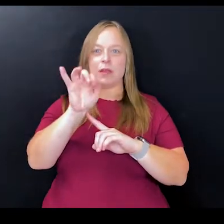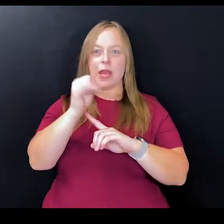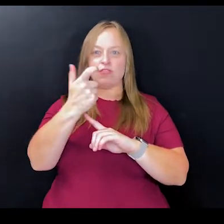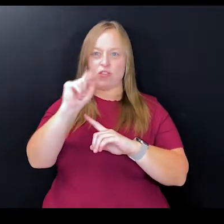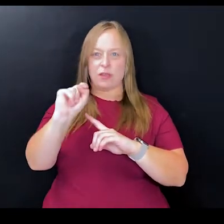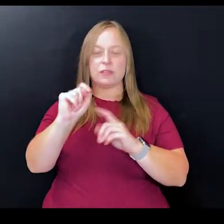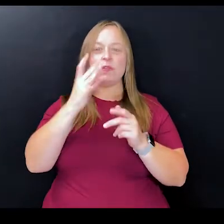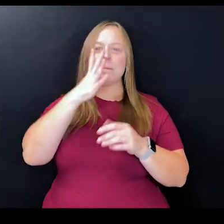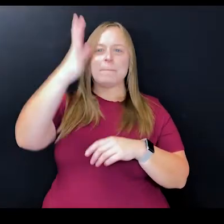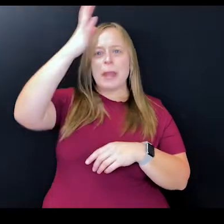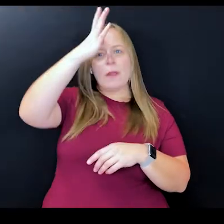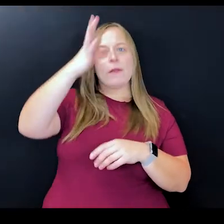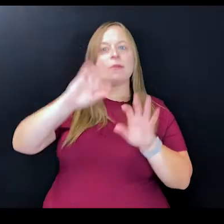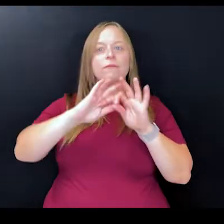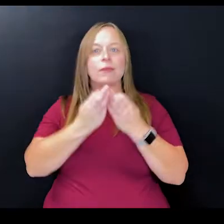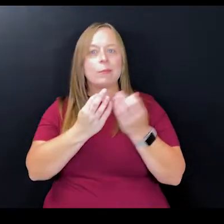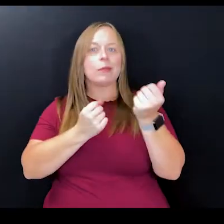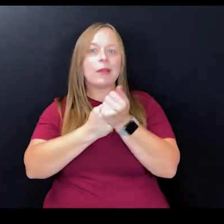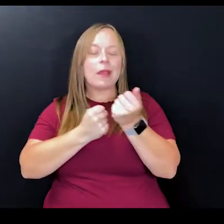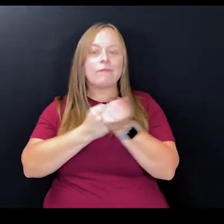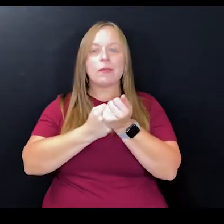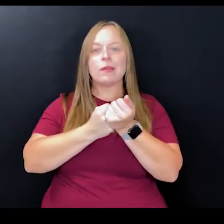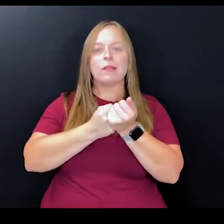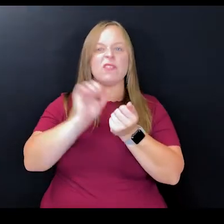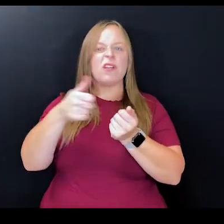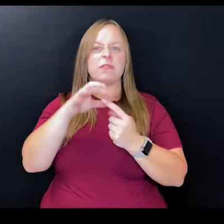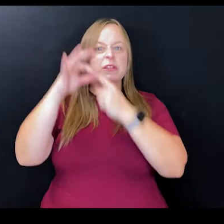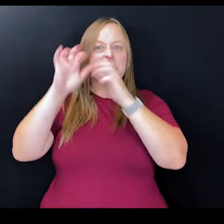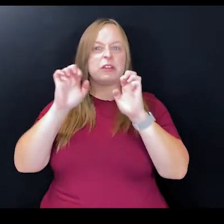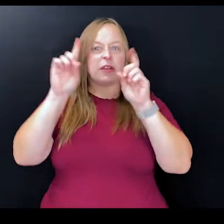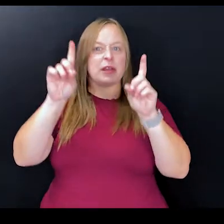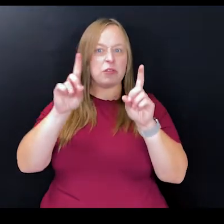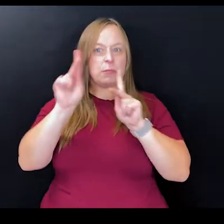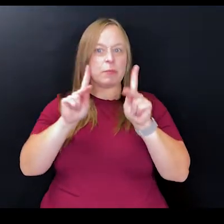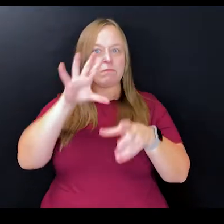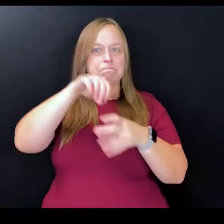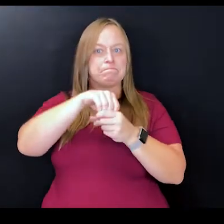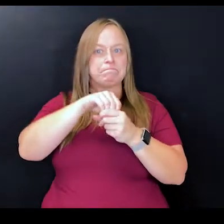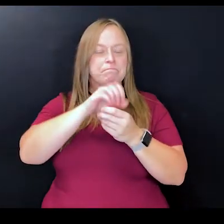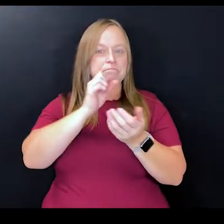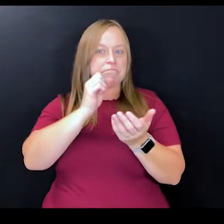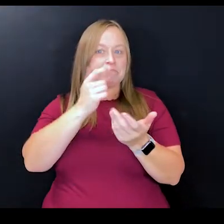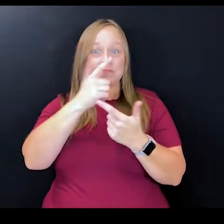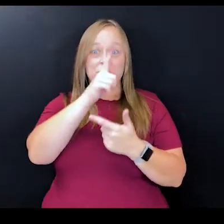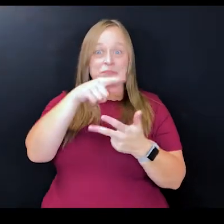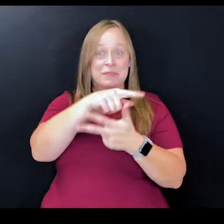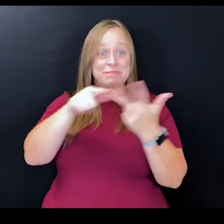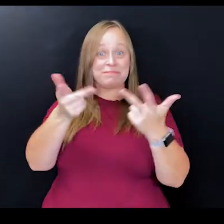this is for parents, families, advocates, and other special education stakeholders. Julie, Laura, and Lewis,